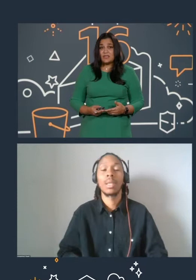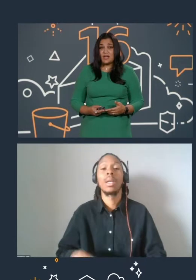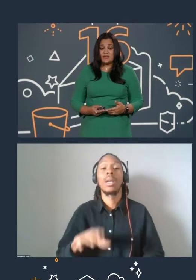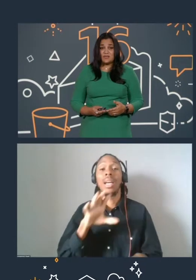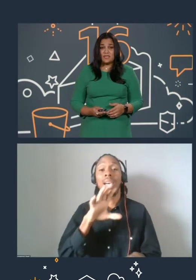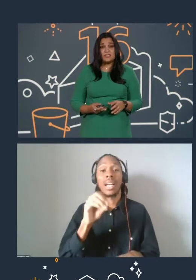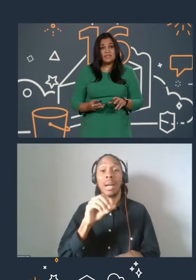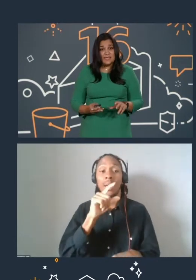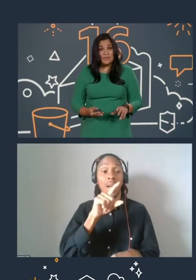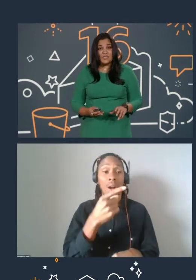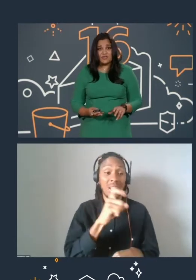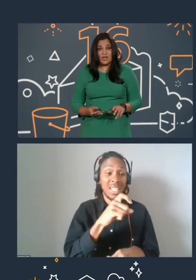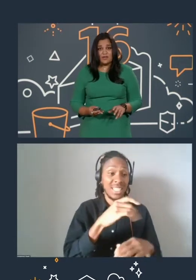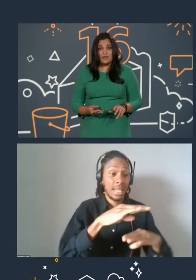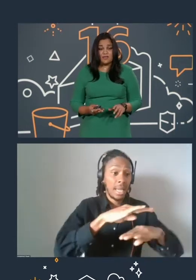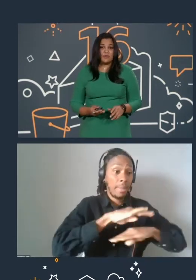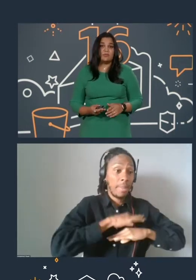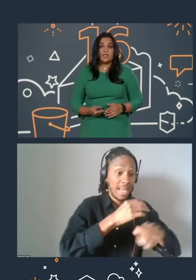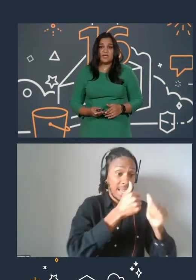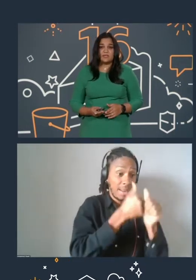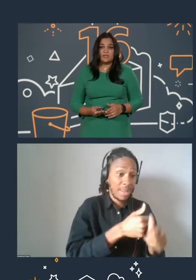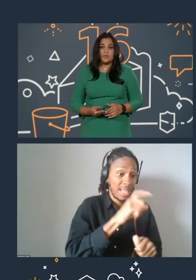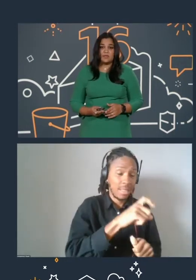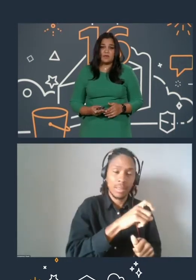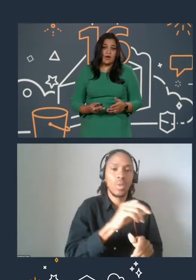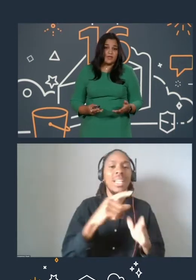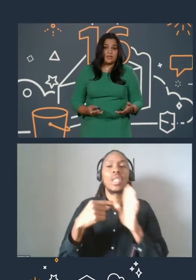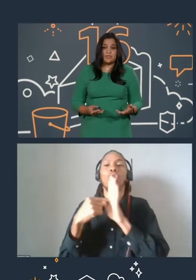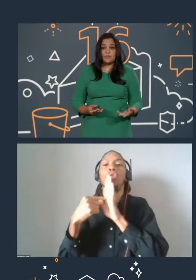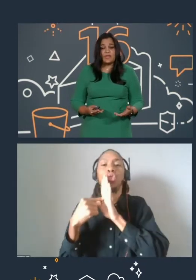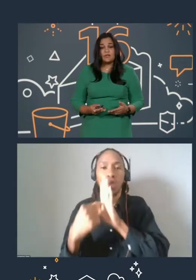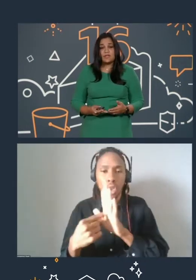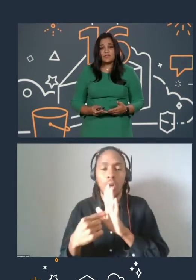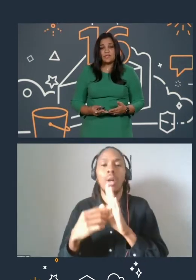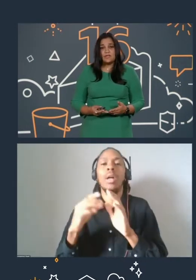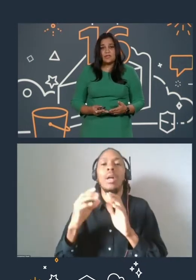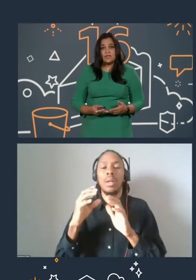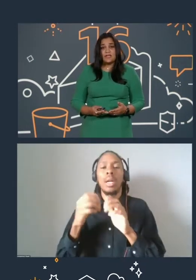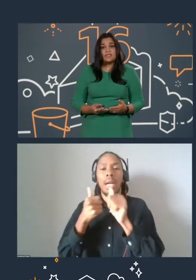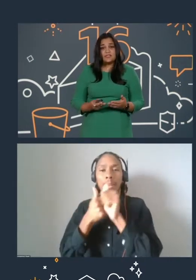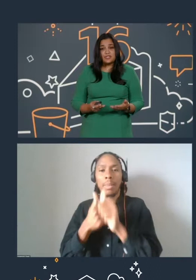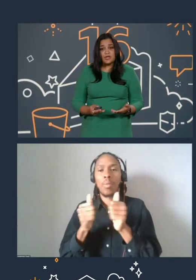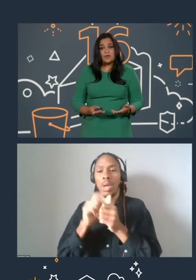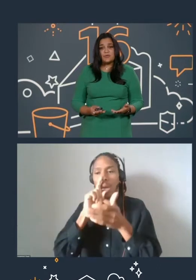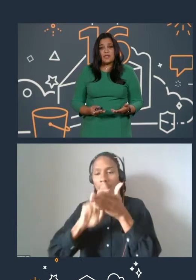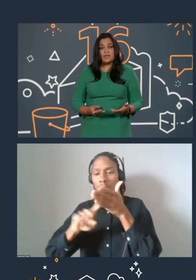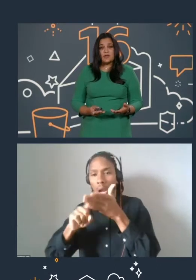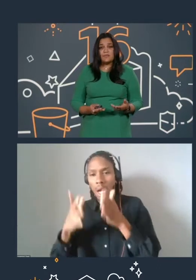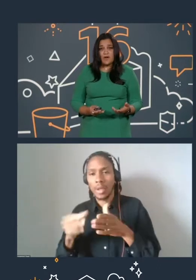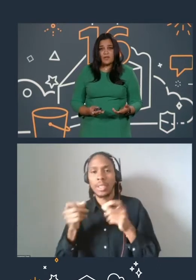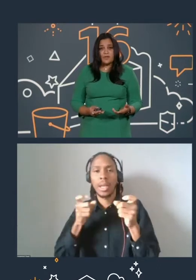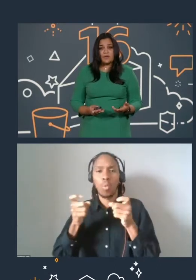they also need to demonstrate their compliance, with auditors and regulators. They need to show that they are following